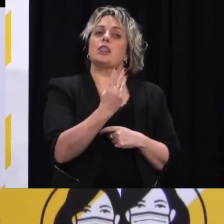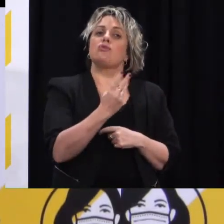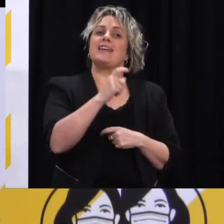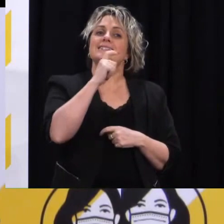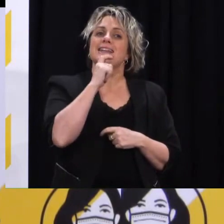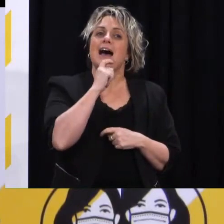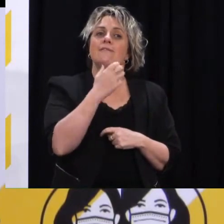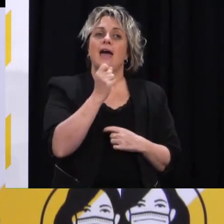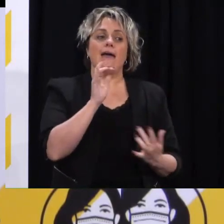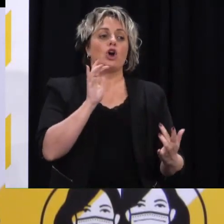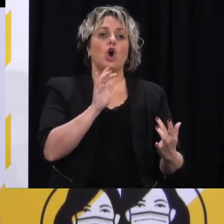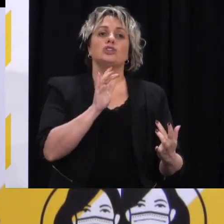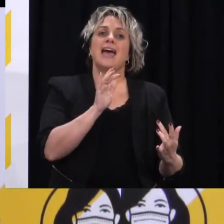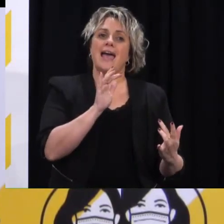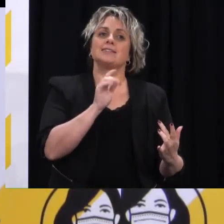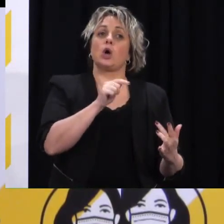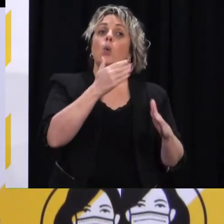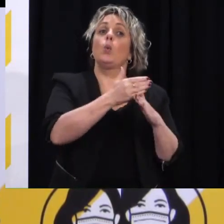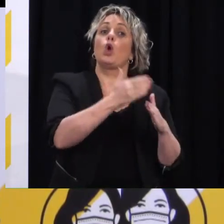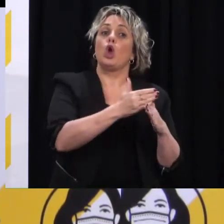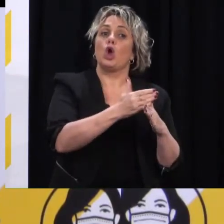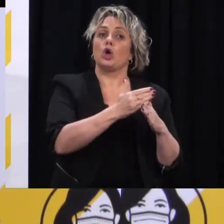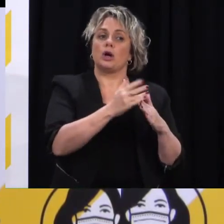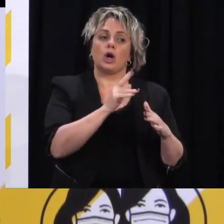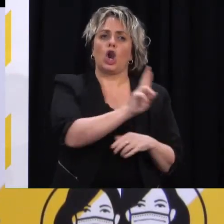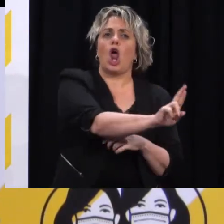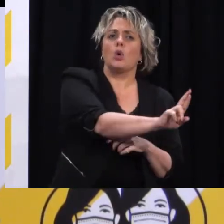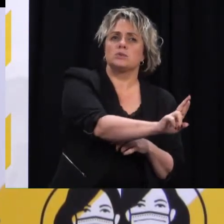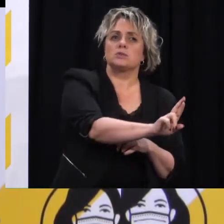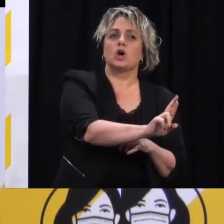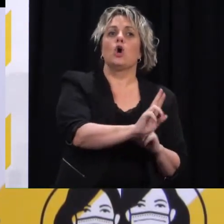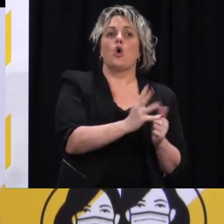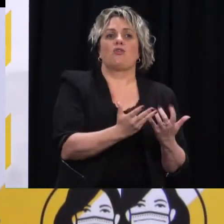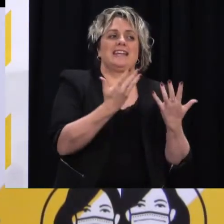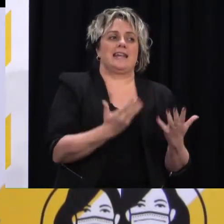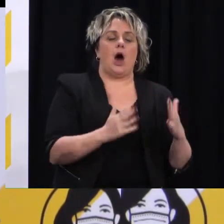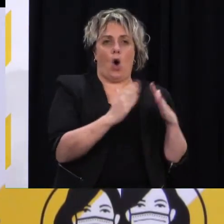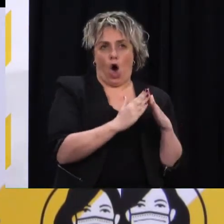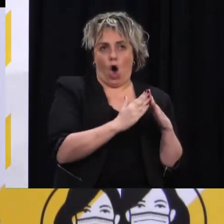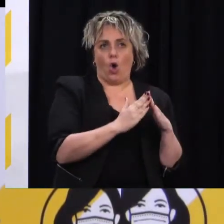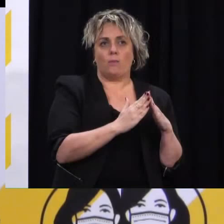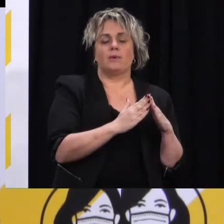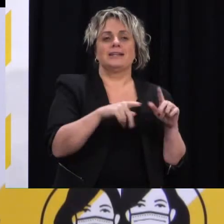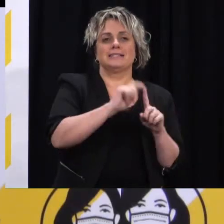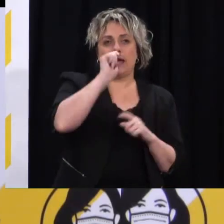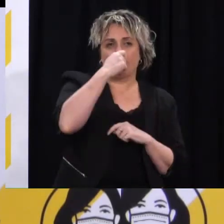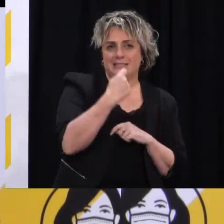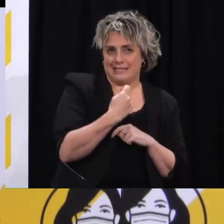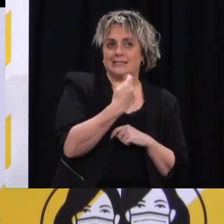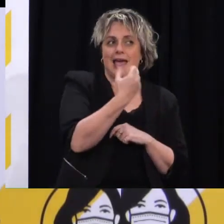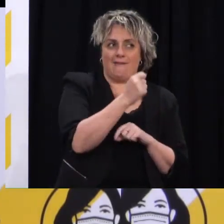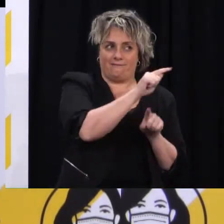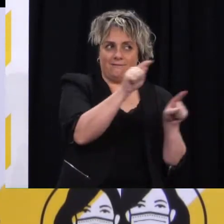information later on but, essentially, at the moment there are 23 staff who had contact with this case at work.